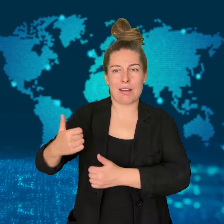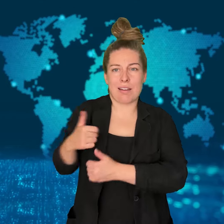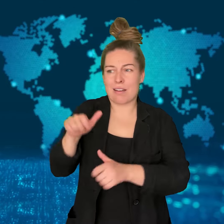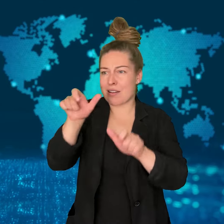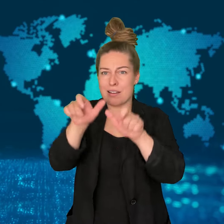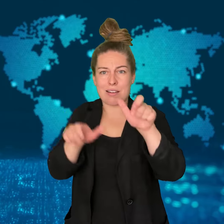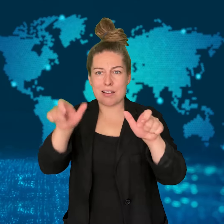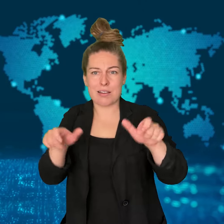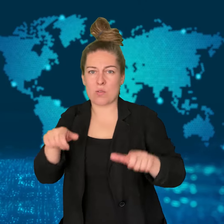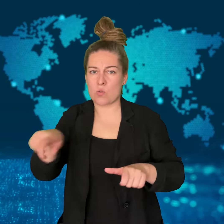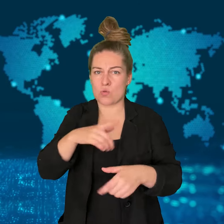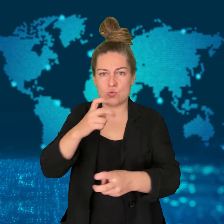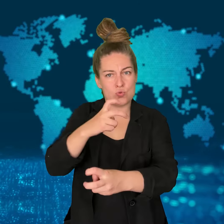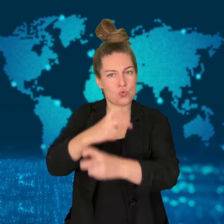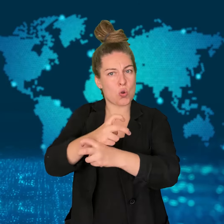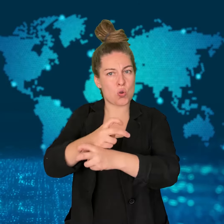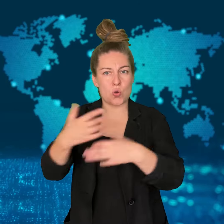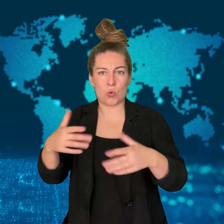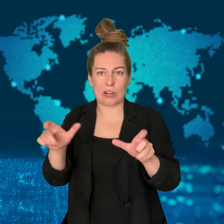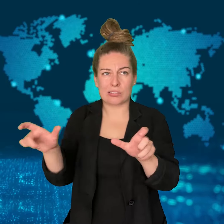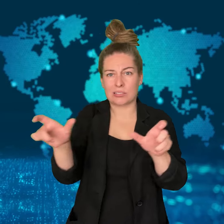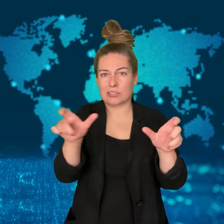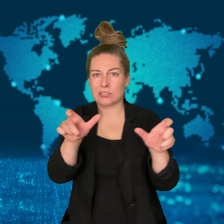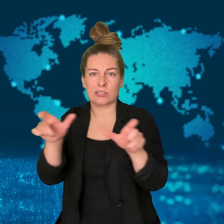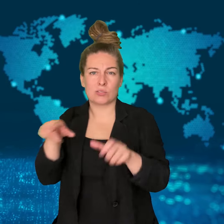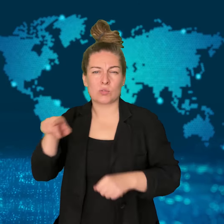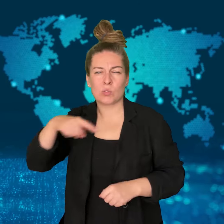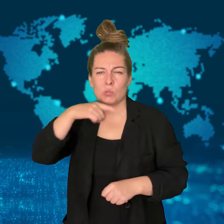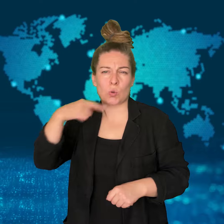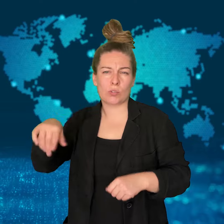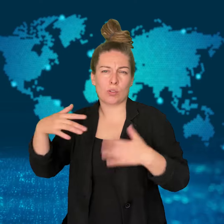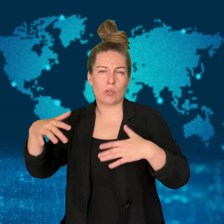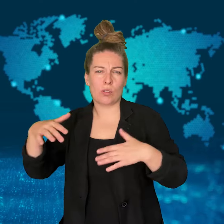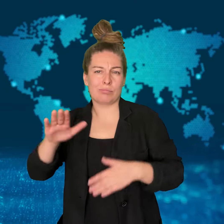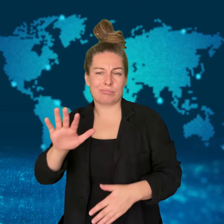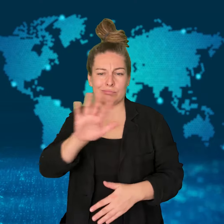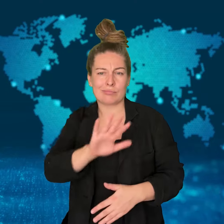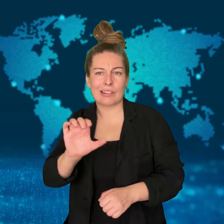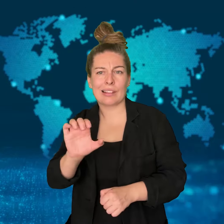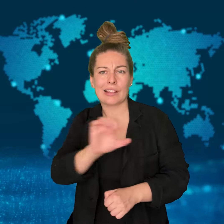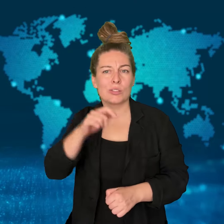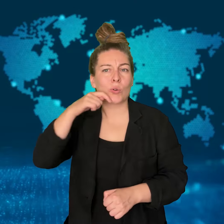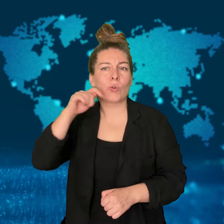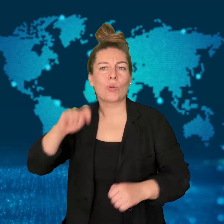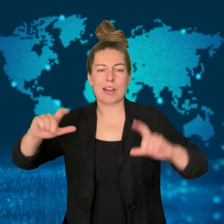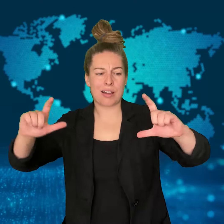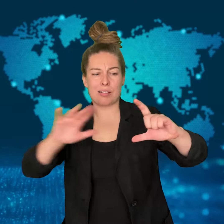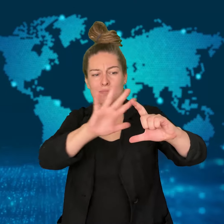Ukrainian soldiers have struggled to hold back Russian advances